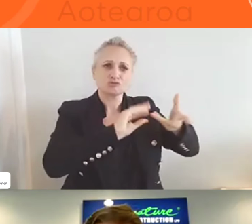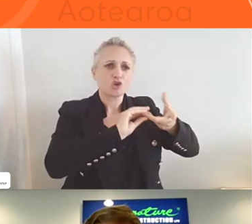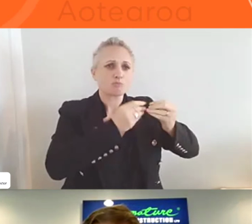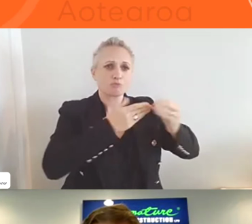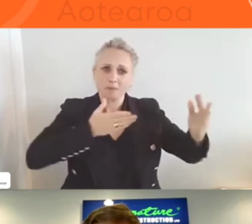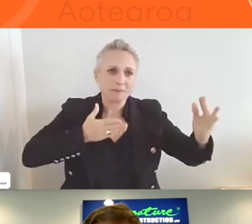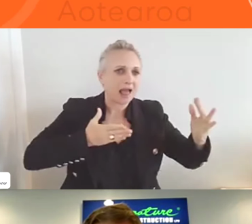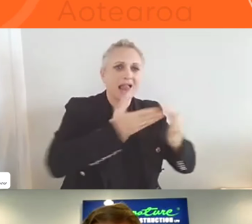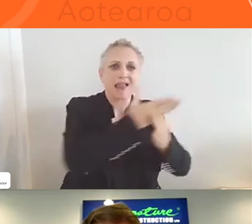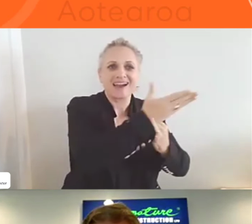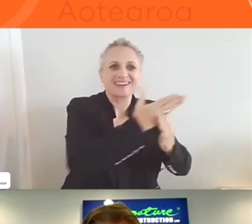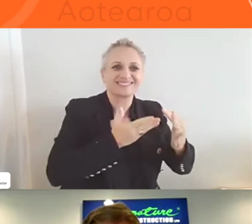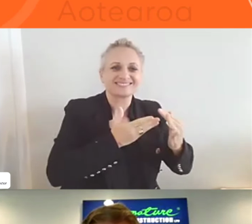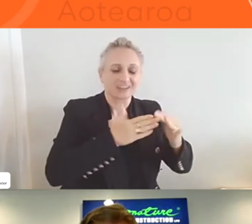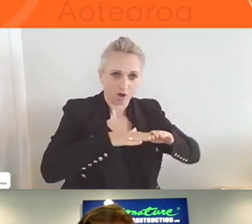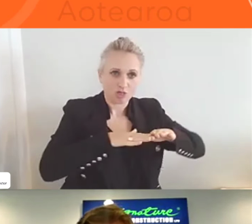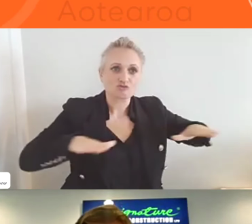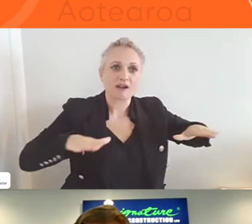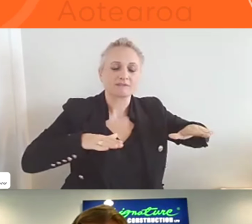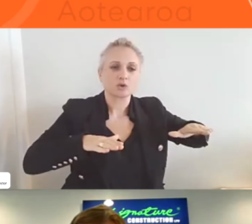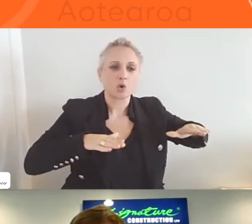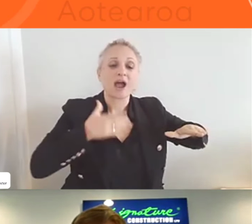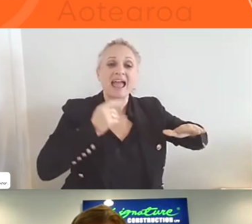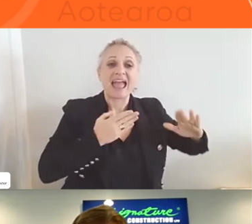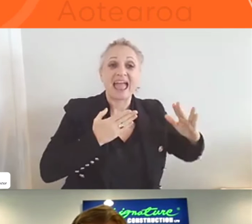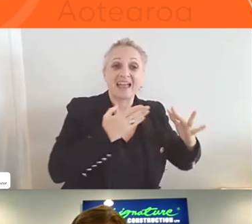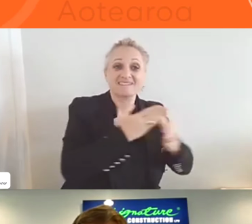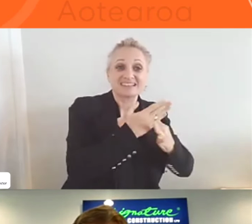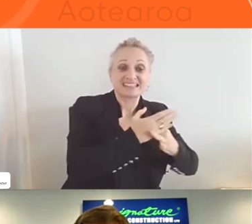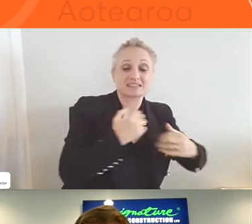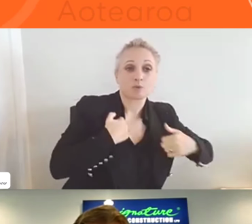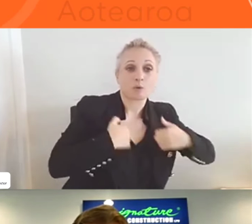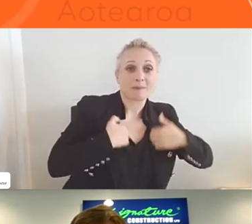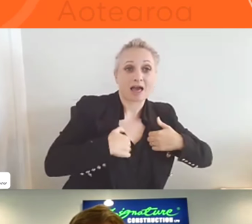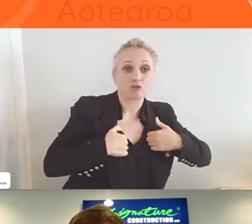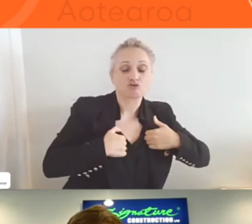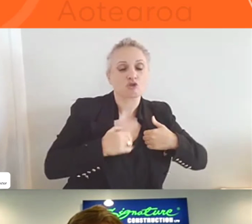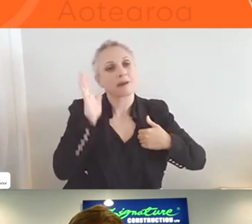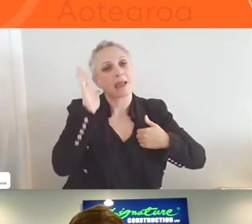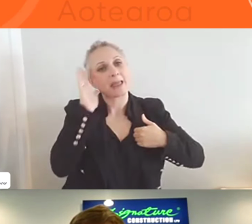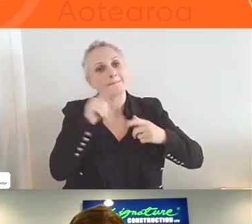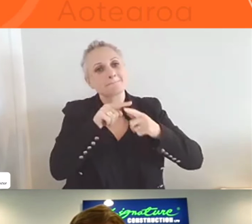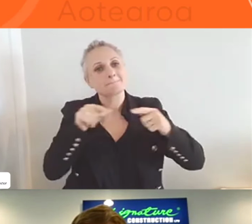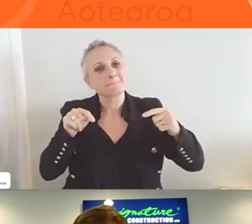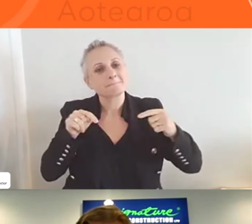that is accessible and there is a bathroom on the ground floor that is accessible, so that at least someone could visit. Do you